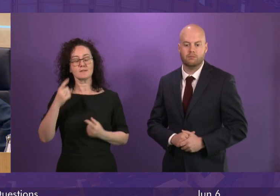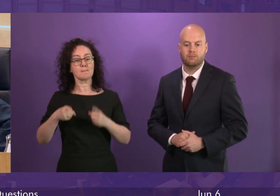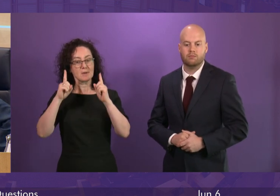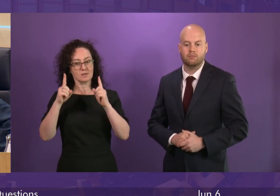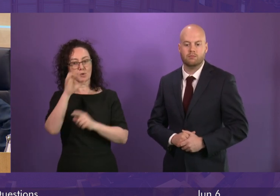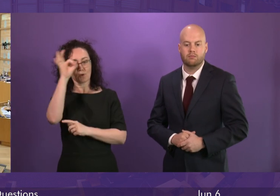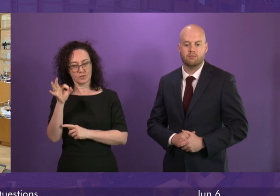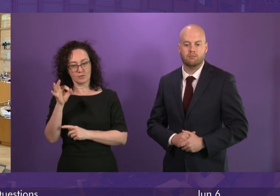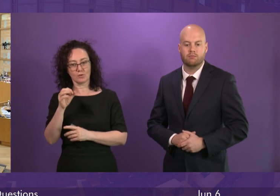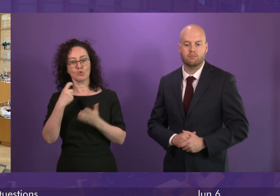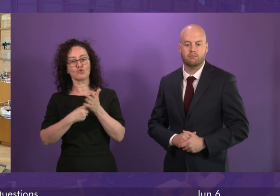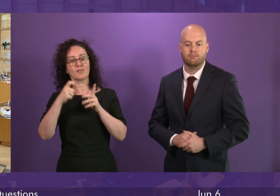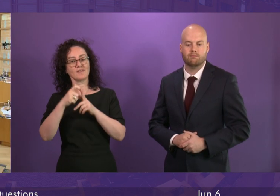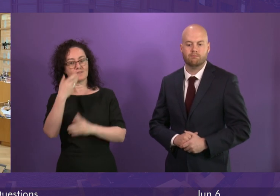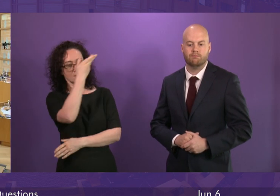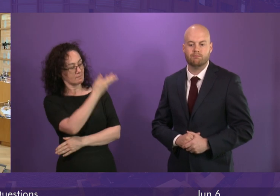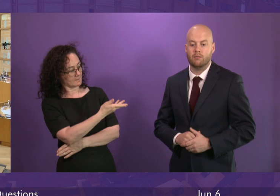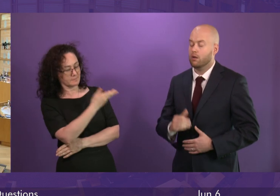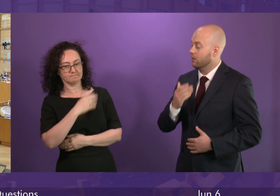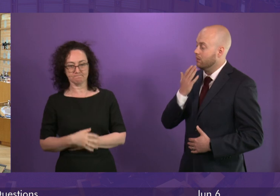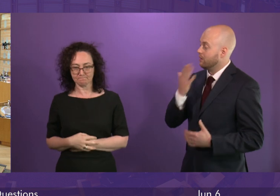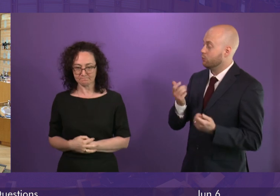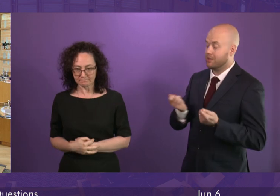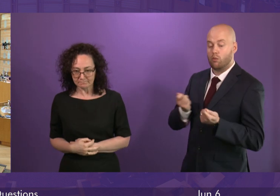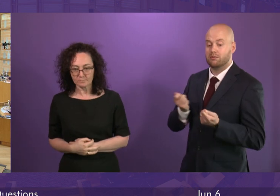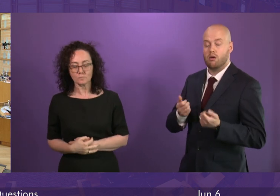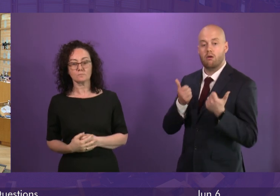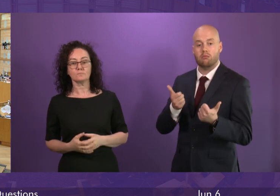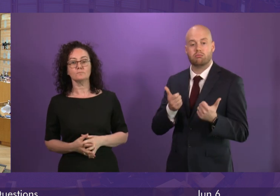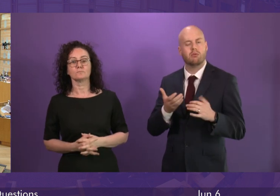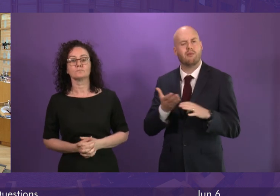Ruth Davidson (Edinburgh Central) (Con): I am sure that, today, we all want to recognise